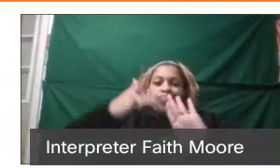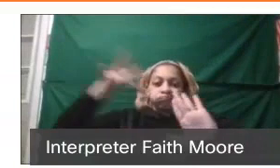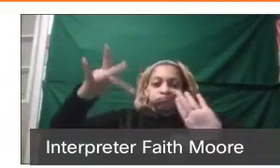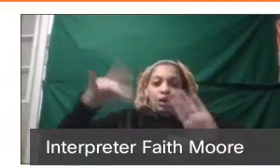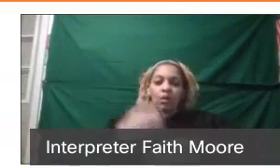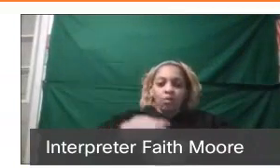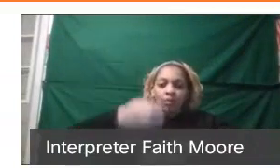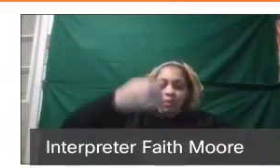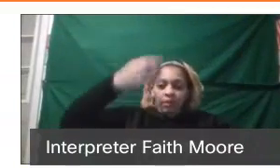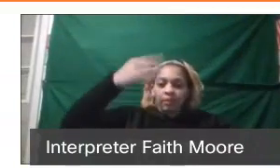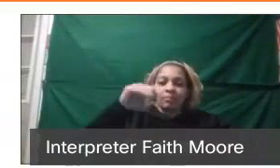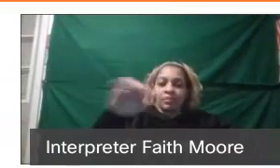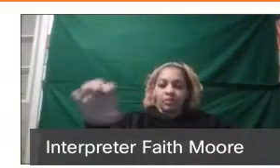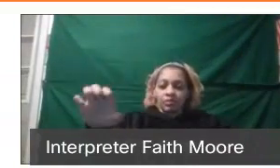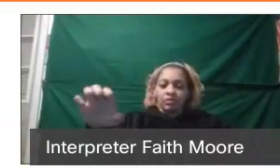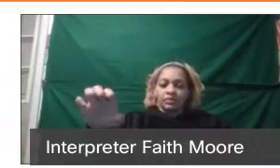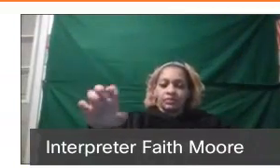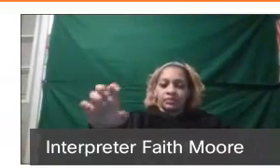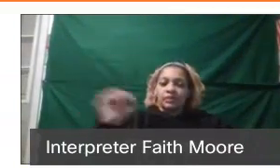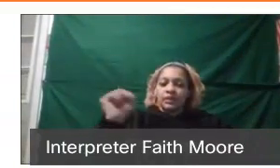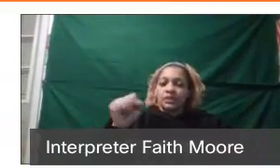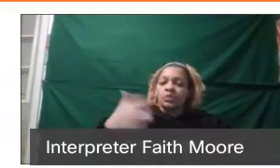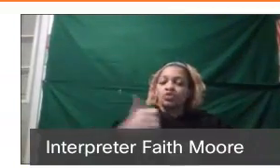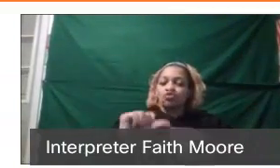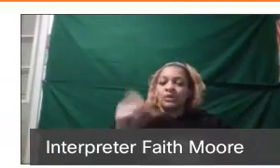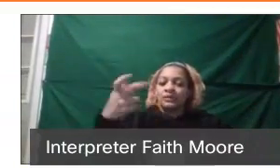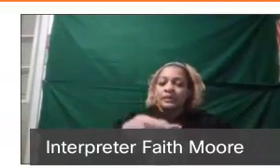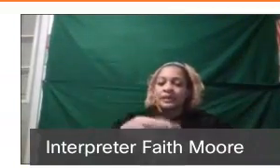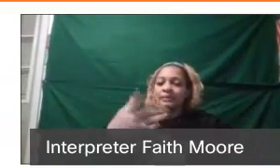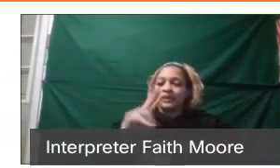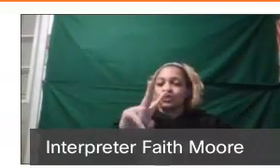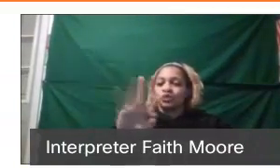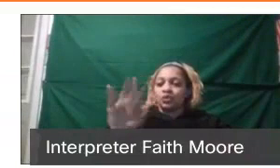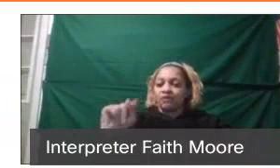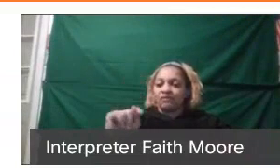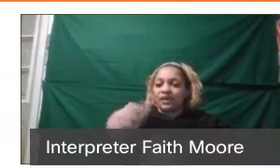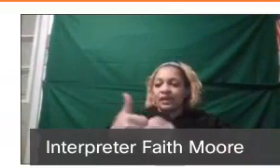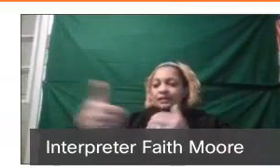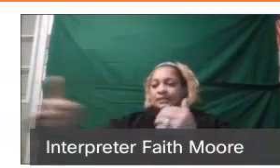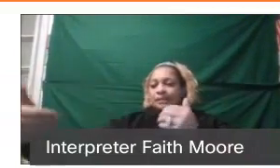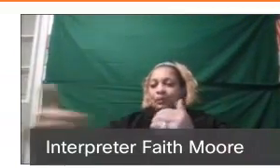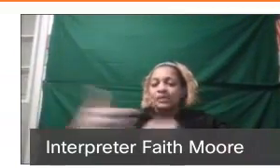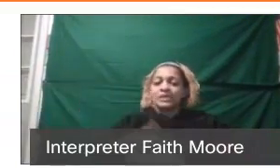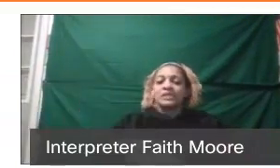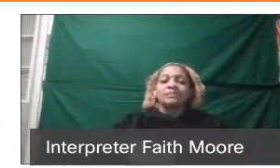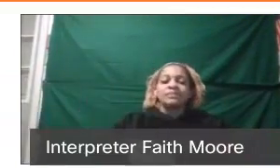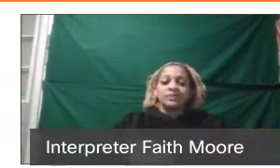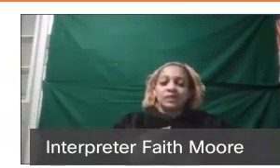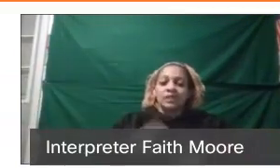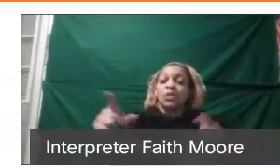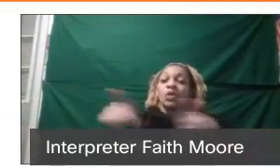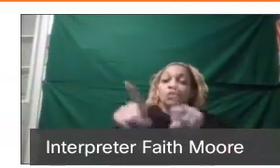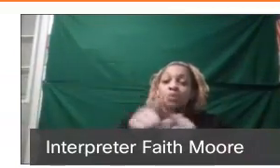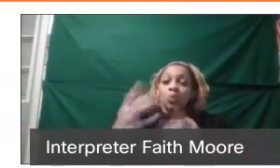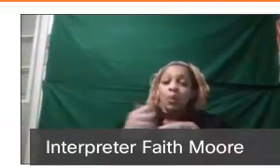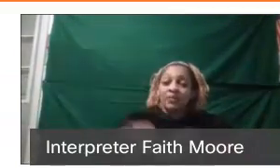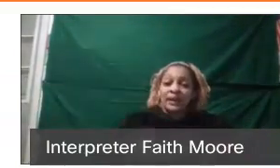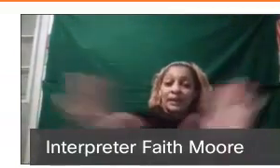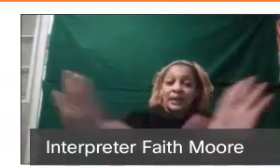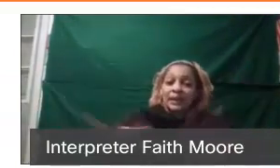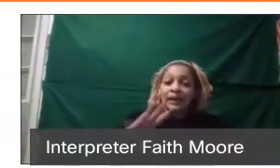We are generally trying to keep it to fit offset and the envelope is not only that clearance with, but also a vertical clearance.